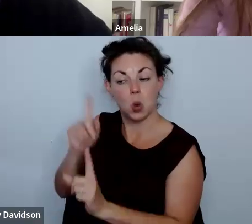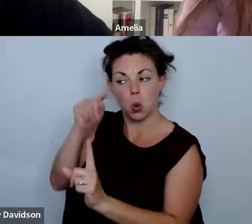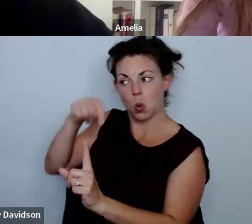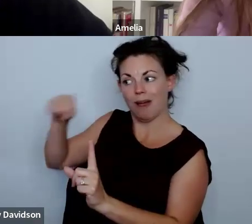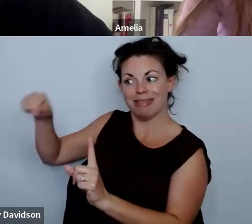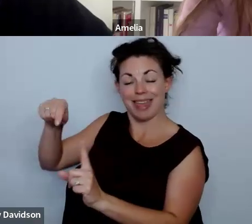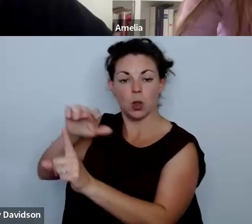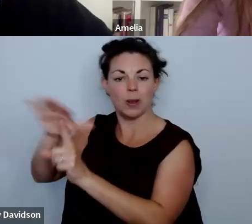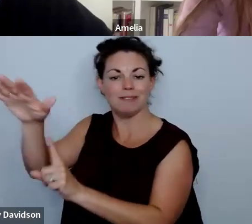And you can